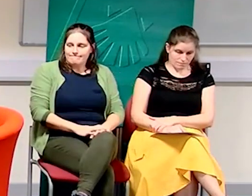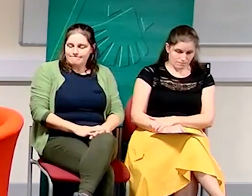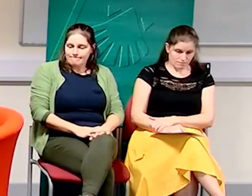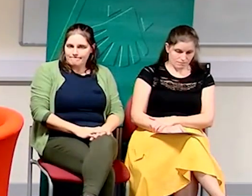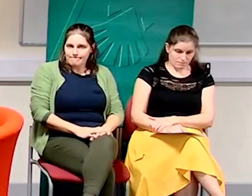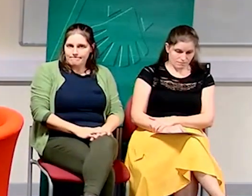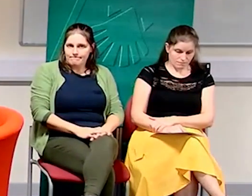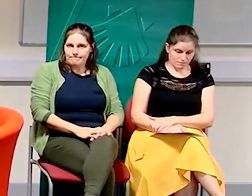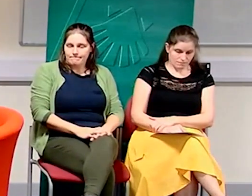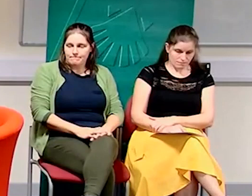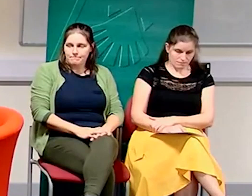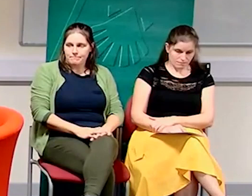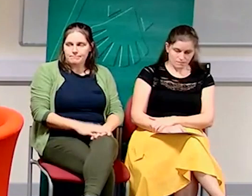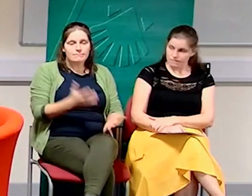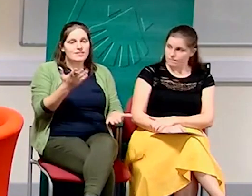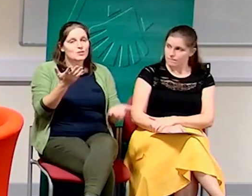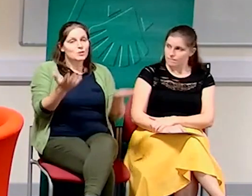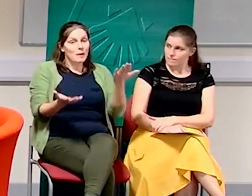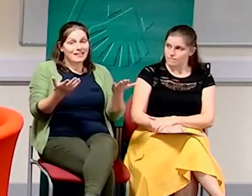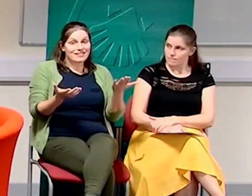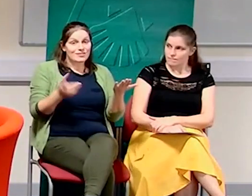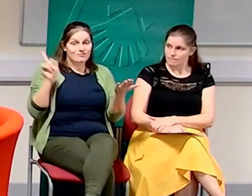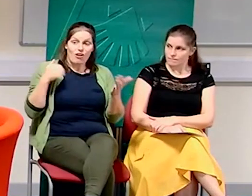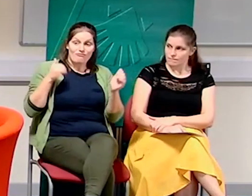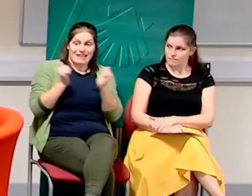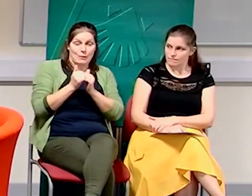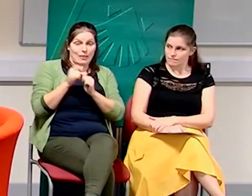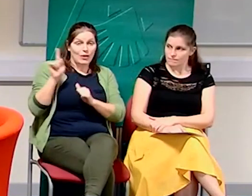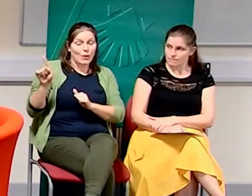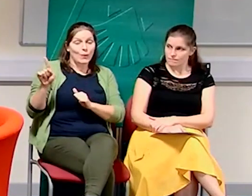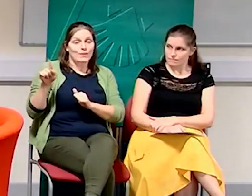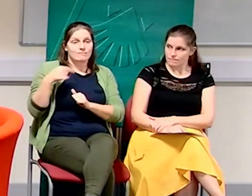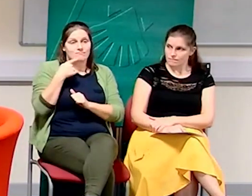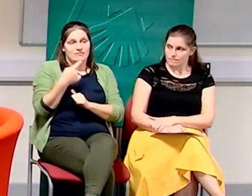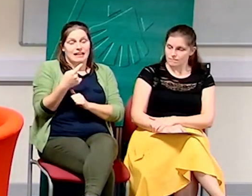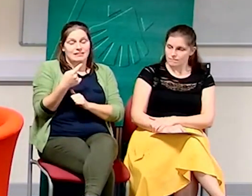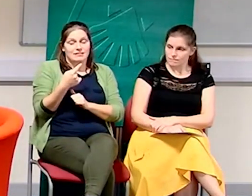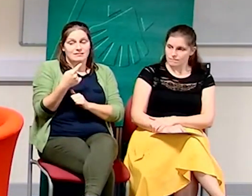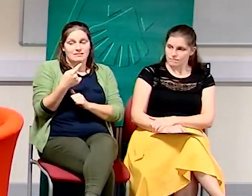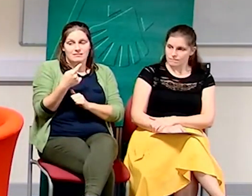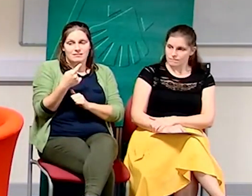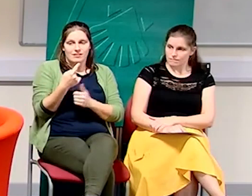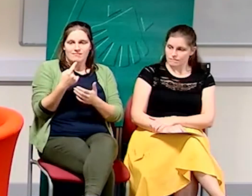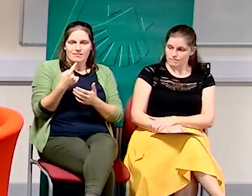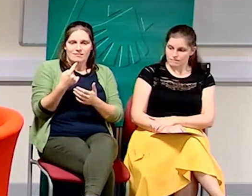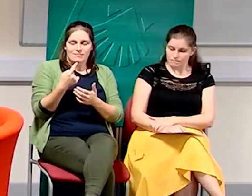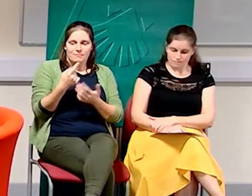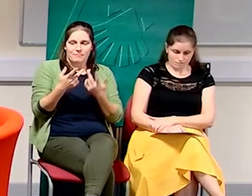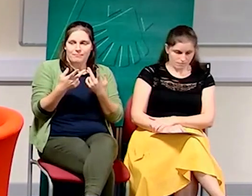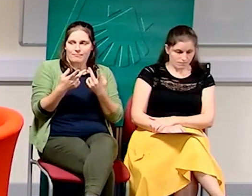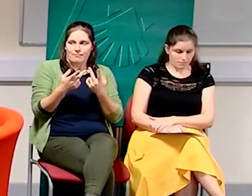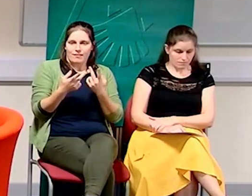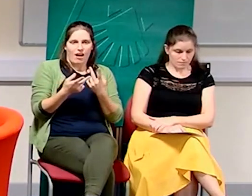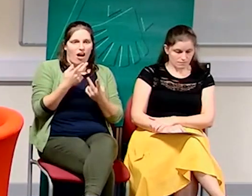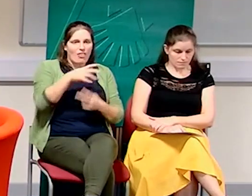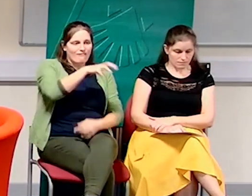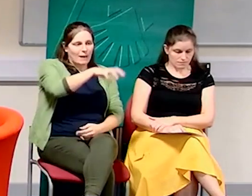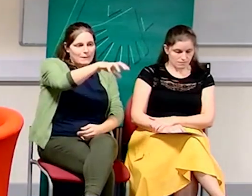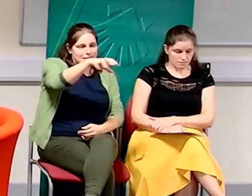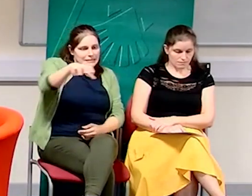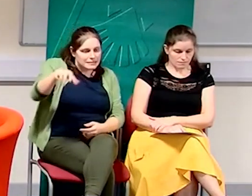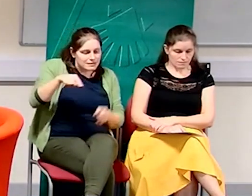balance this out we also so what you um mentioned uh as other individuals individual families um and